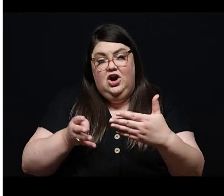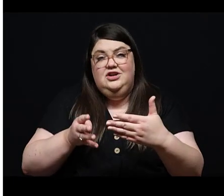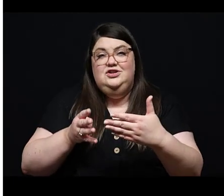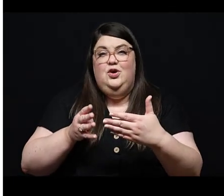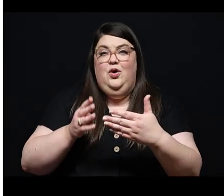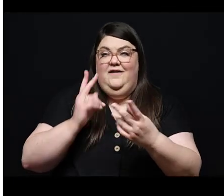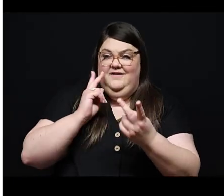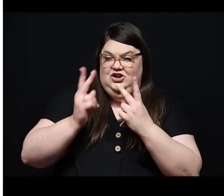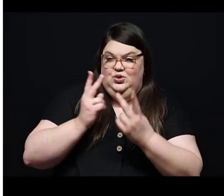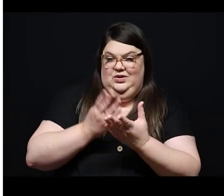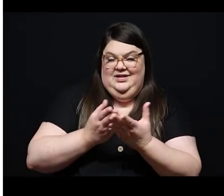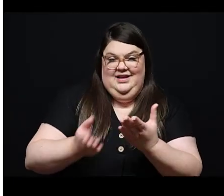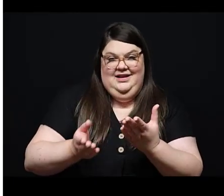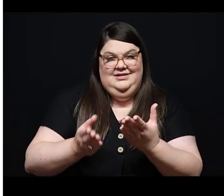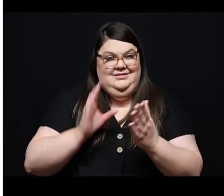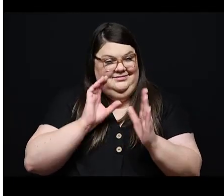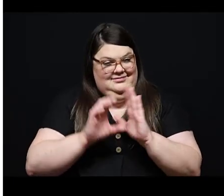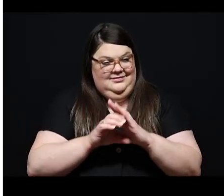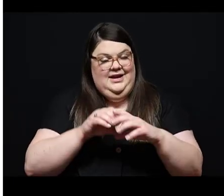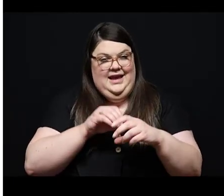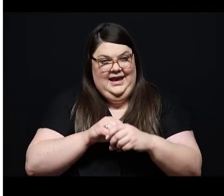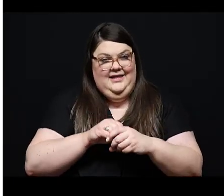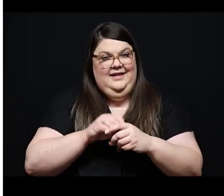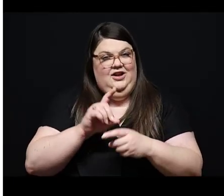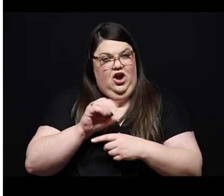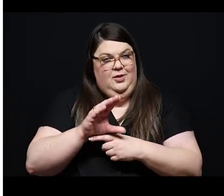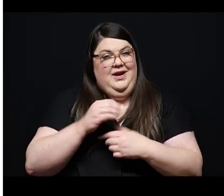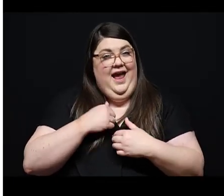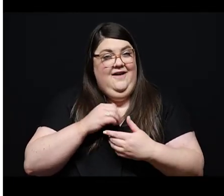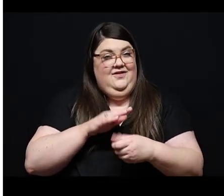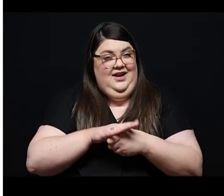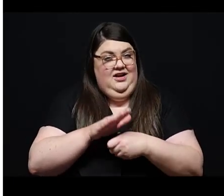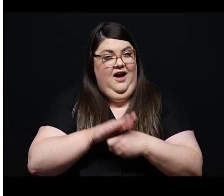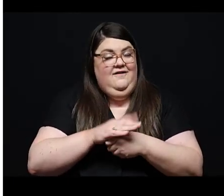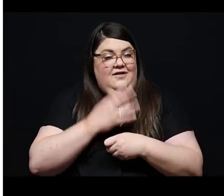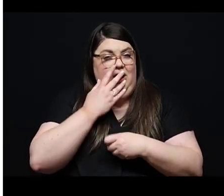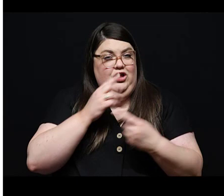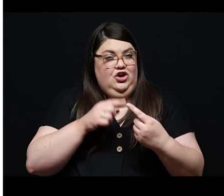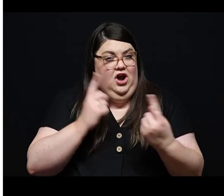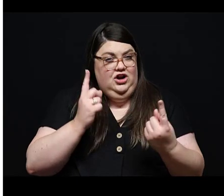in the document have enough color contrast ratio compared to their background colors.